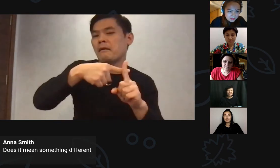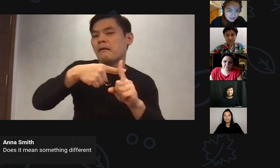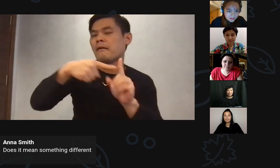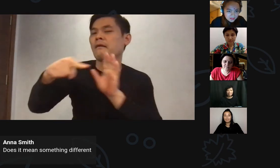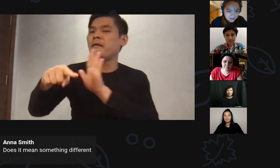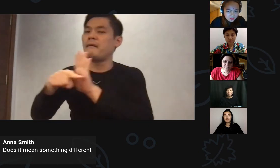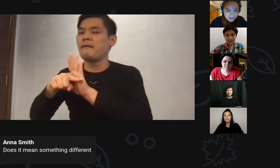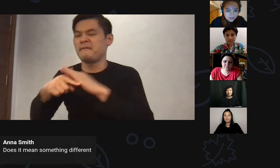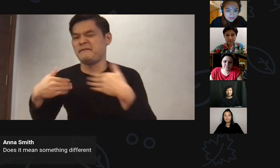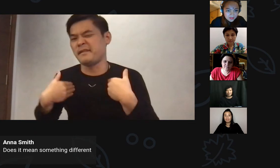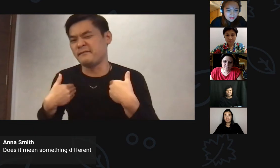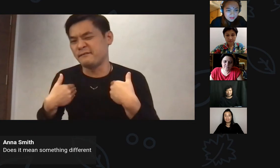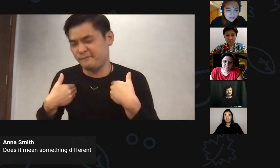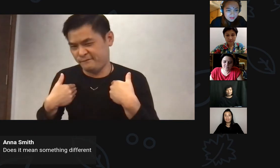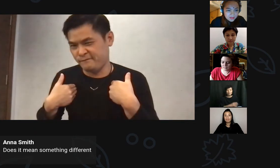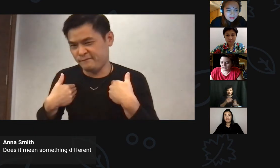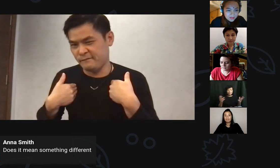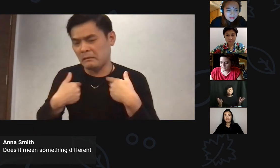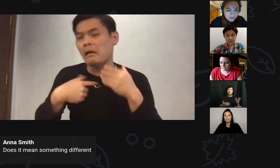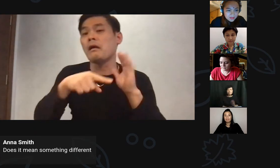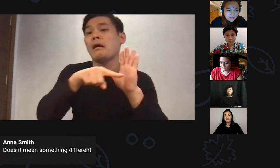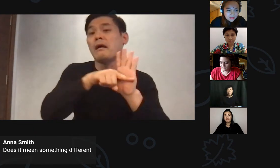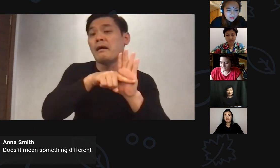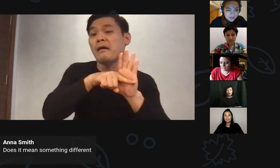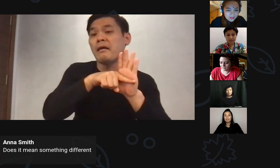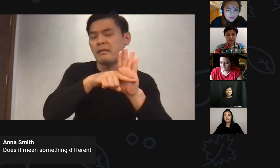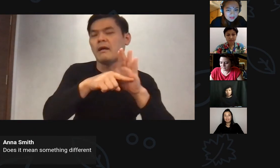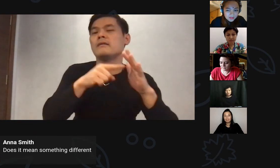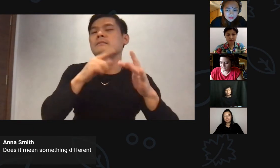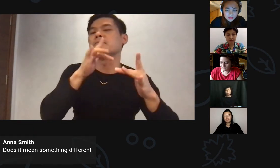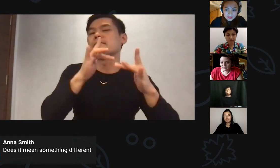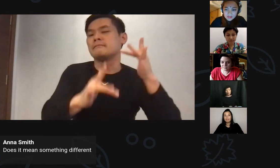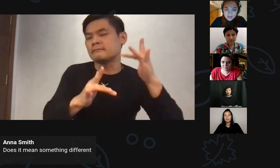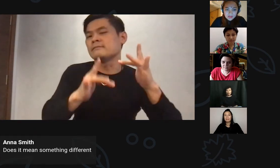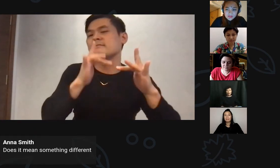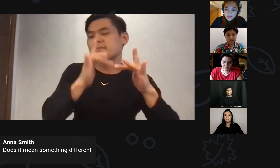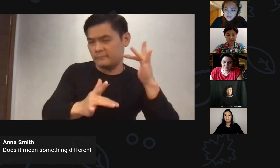And same like, in terms of collaboration through online,